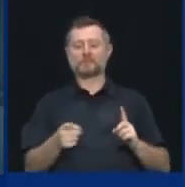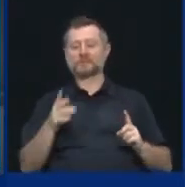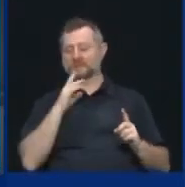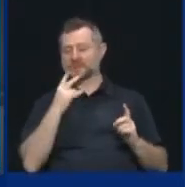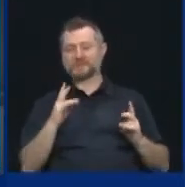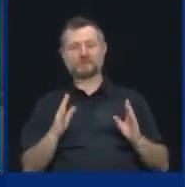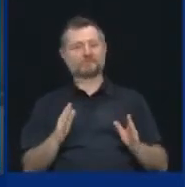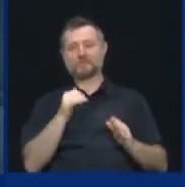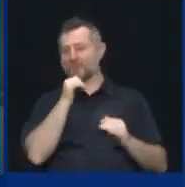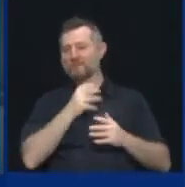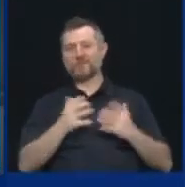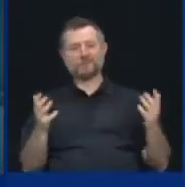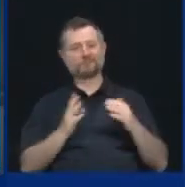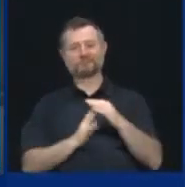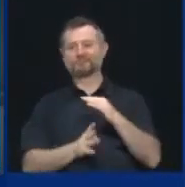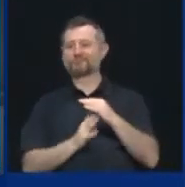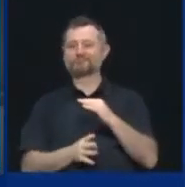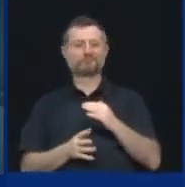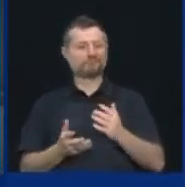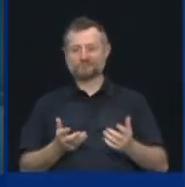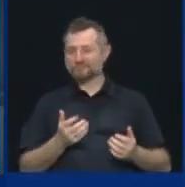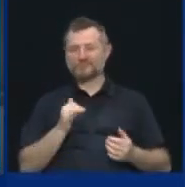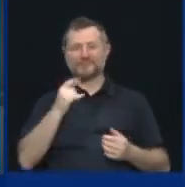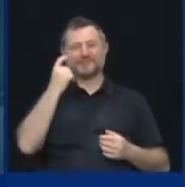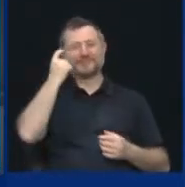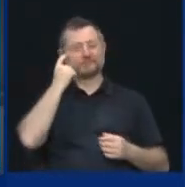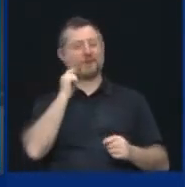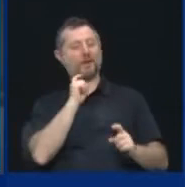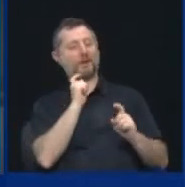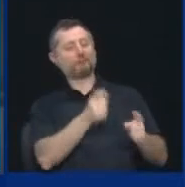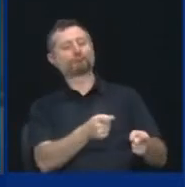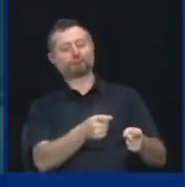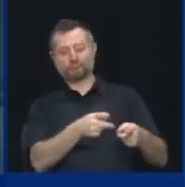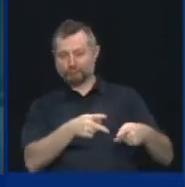17 BECAUSE OF -- THEY JUST BECAME ELIGIBLE AND WE SPENT A